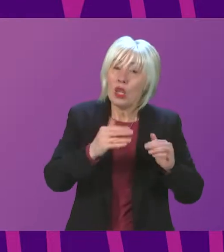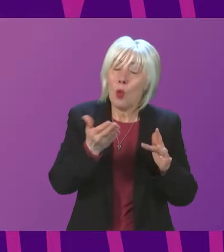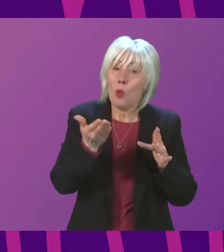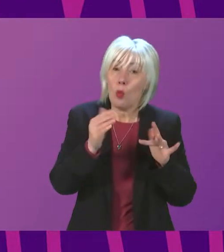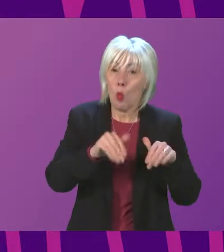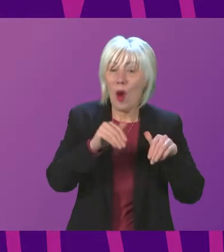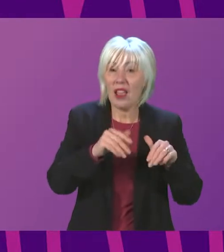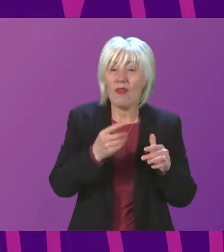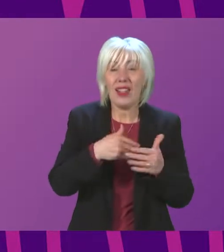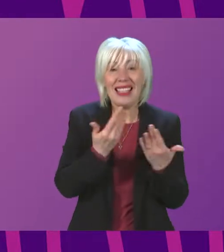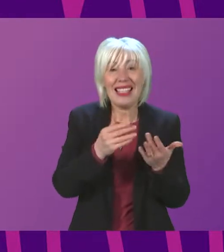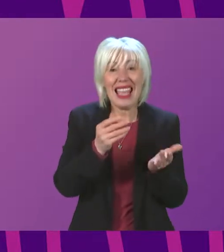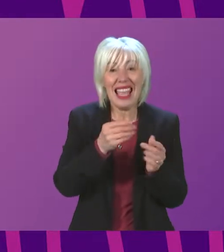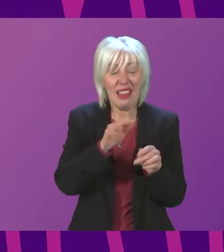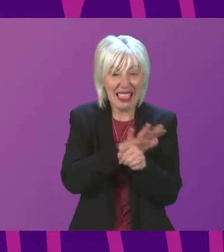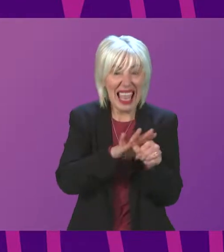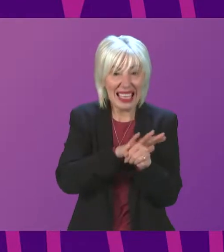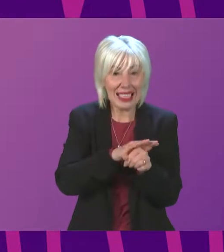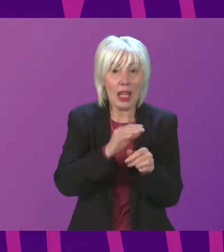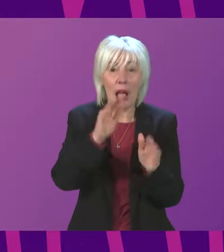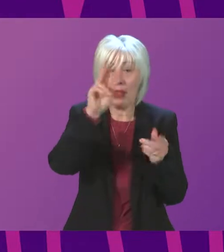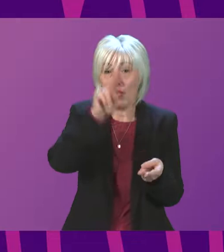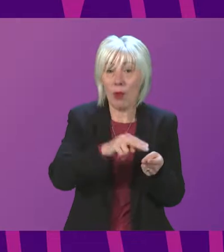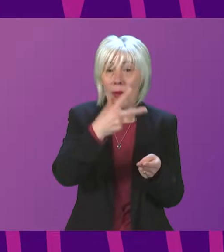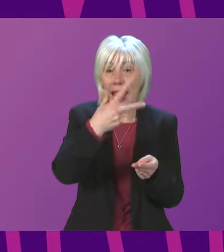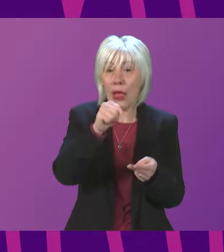case treatment had fallen by 8.3 per cent.